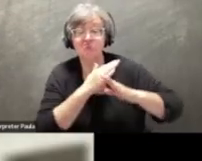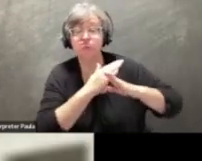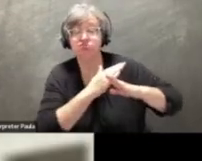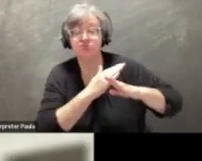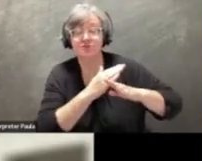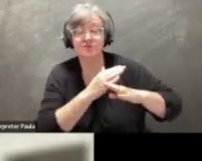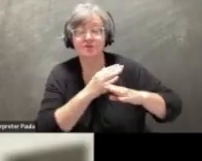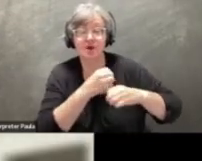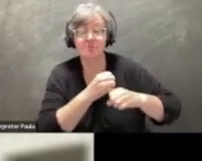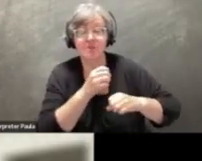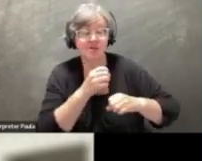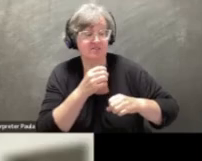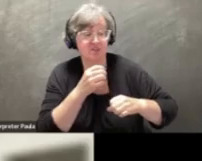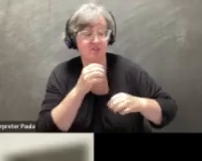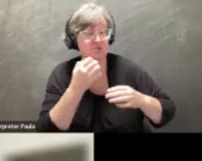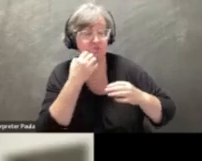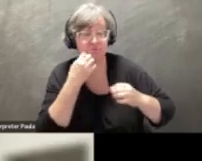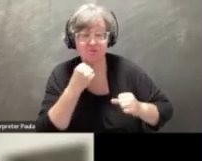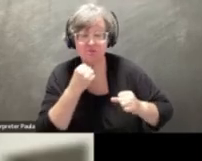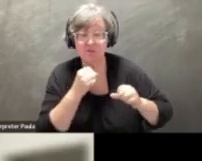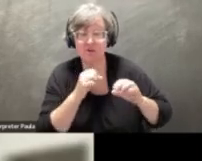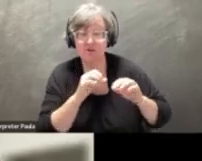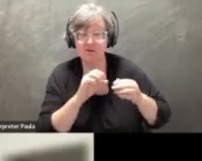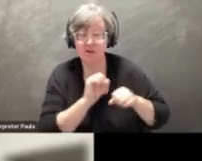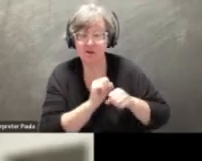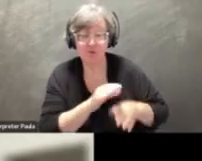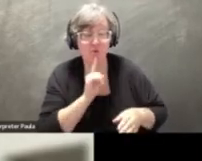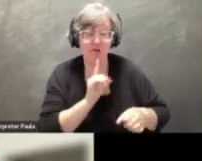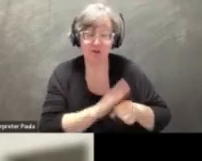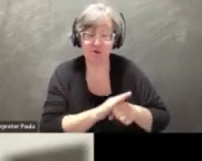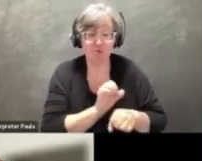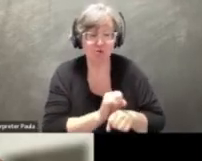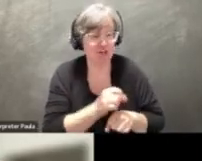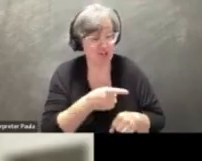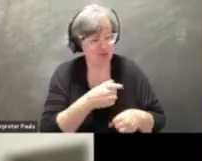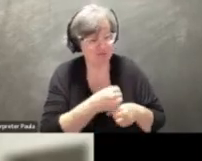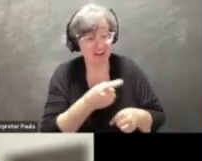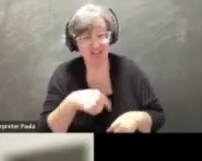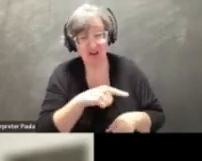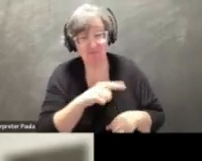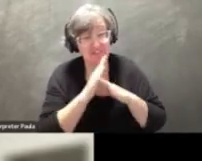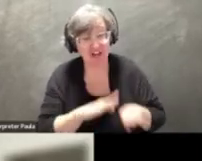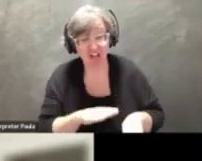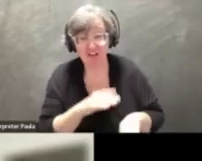employees who are really committed to this work, they're going to leave and find an